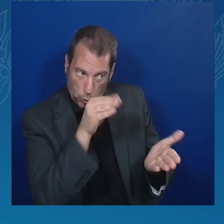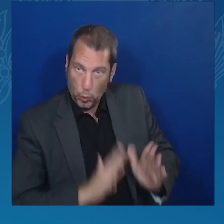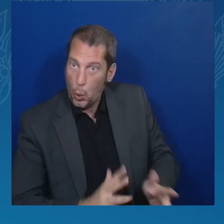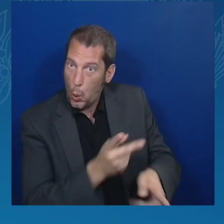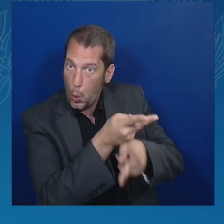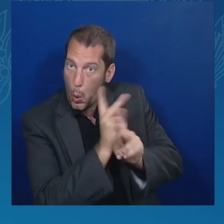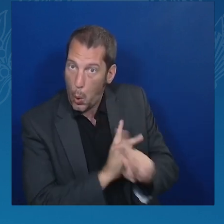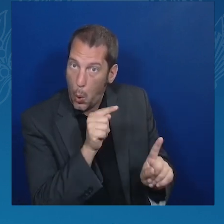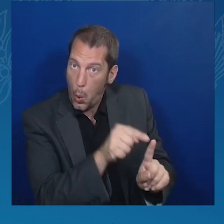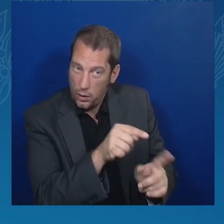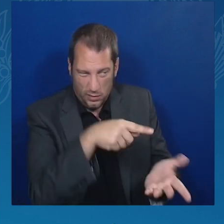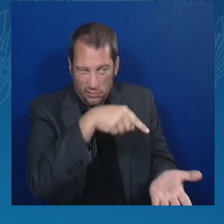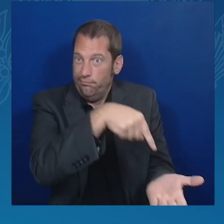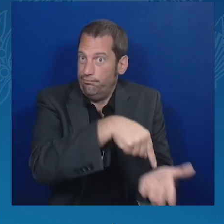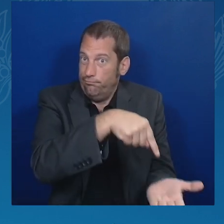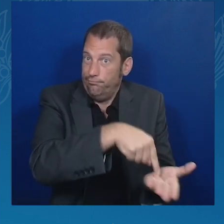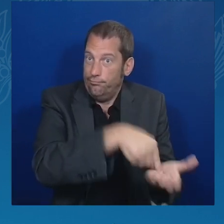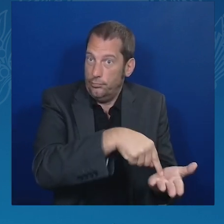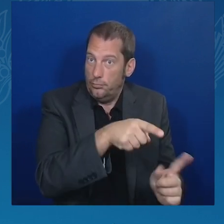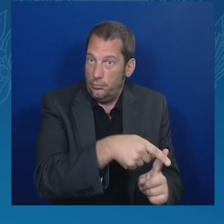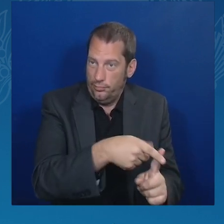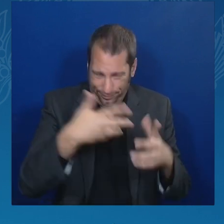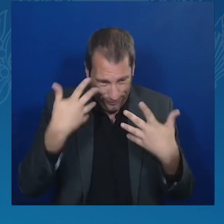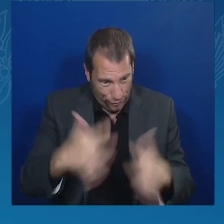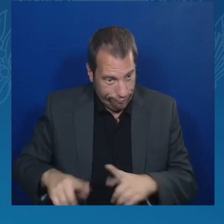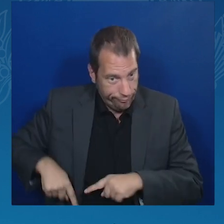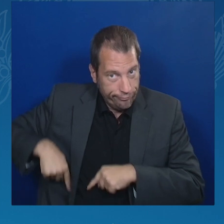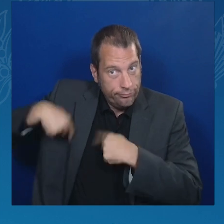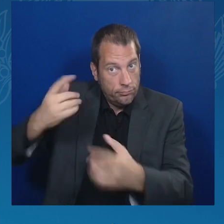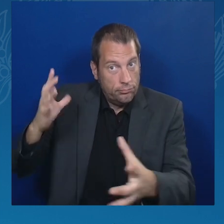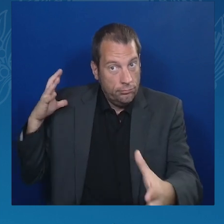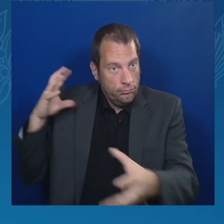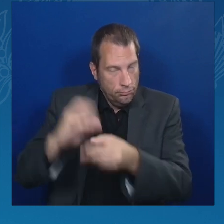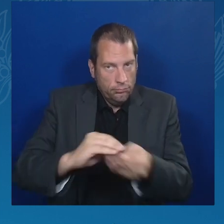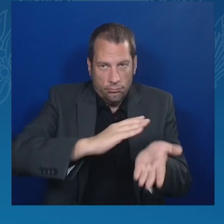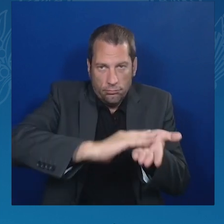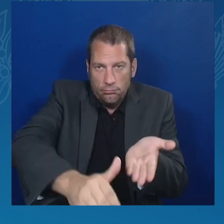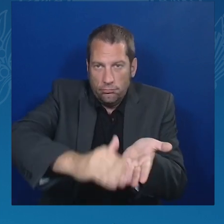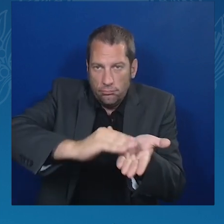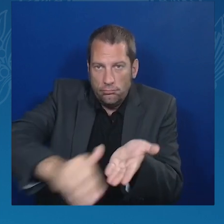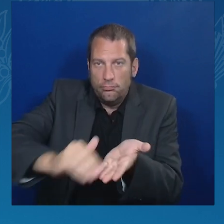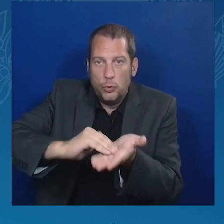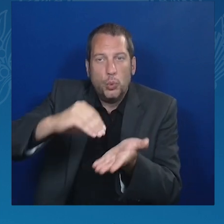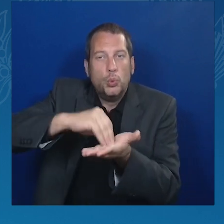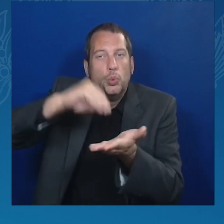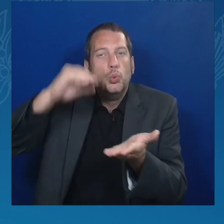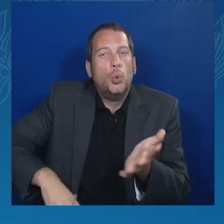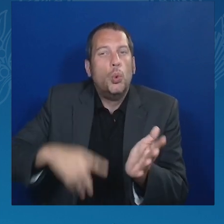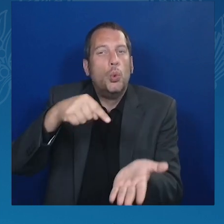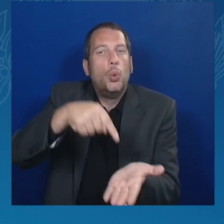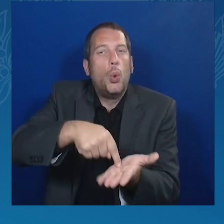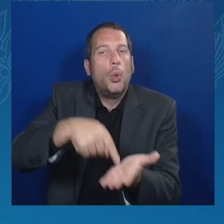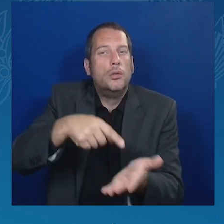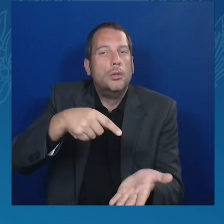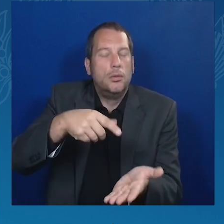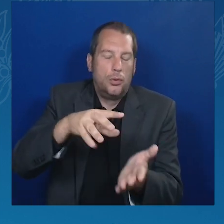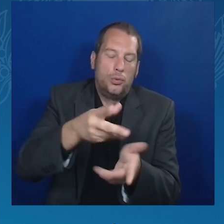So far, we have forgiven student loan debt for nearly 5 million Americans